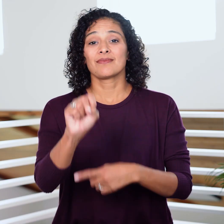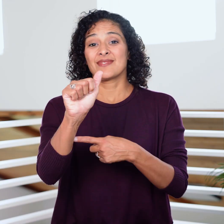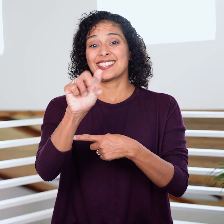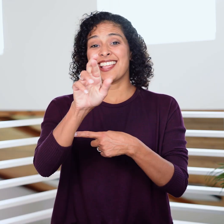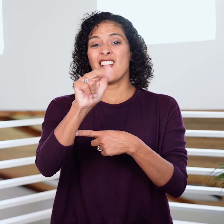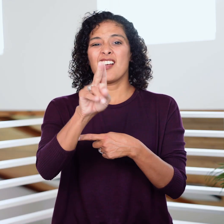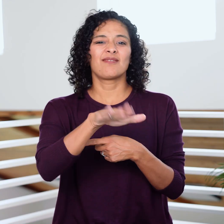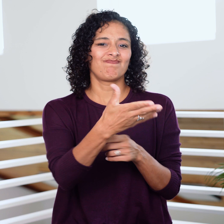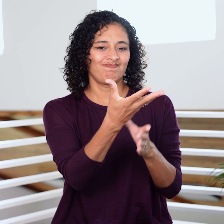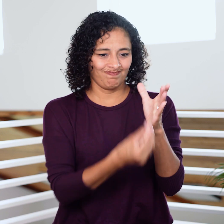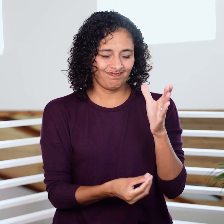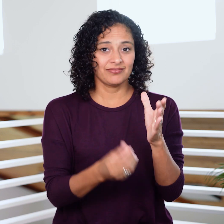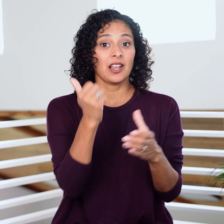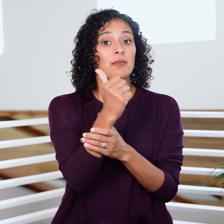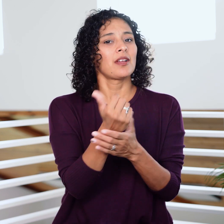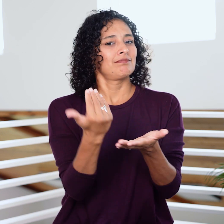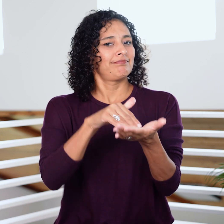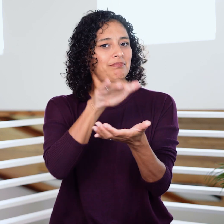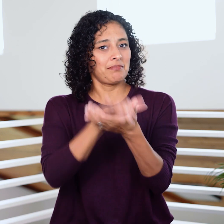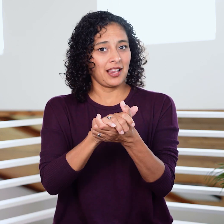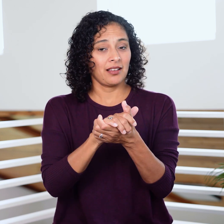Abraham remarries after Sarah’s death